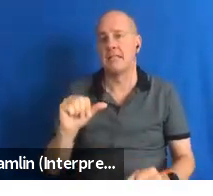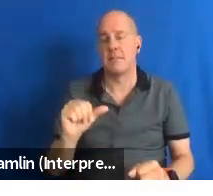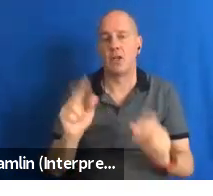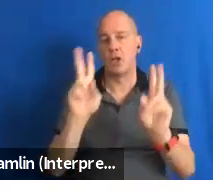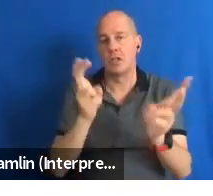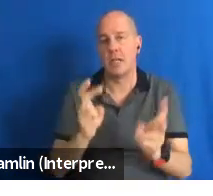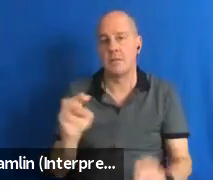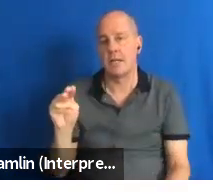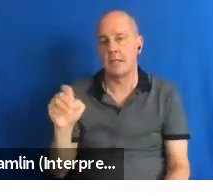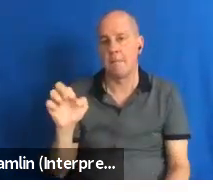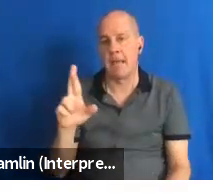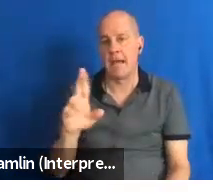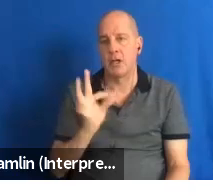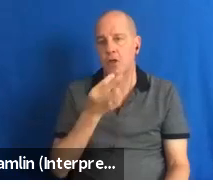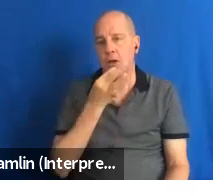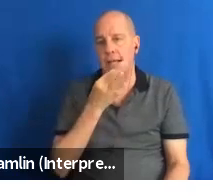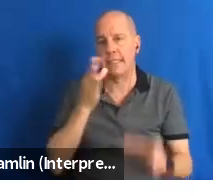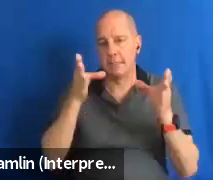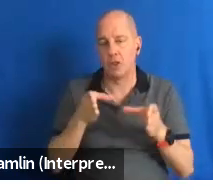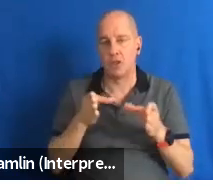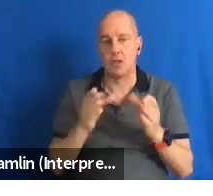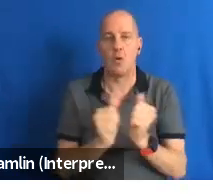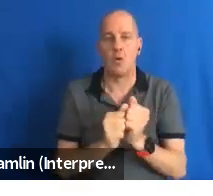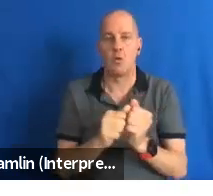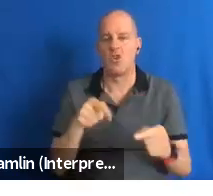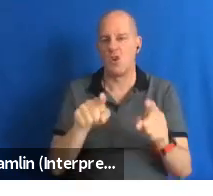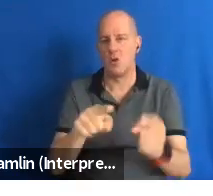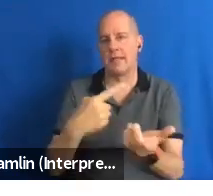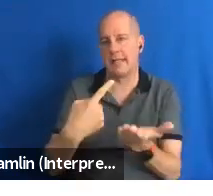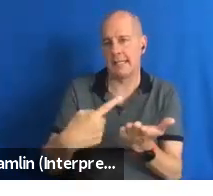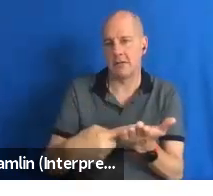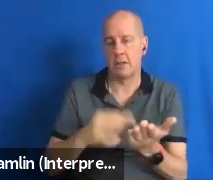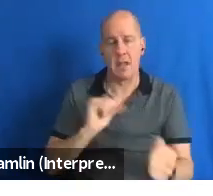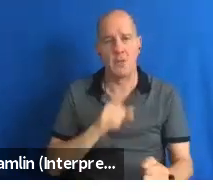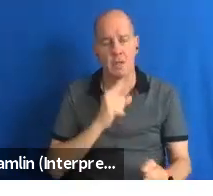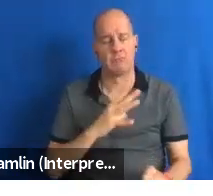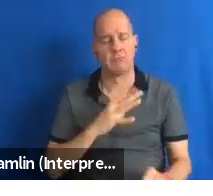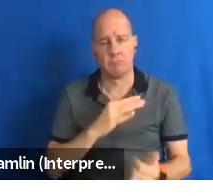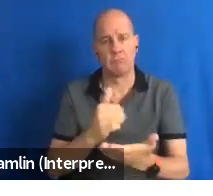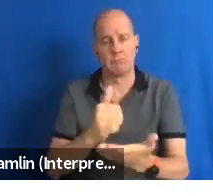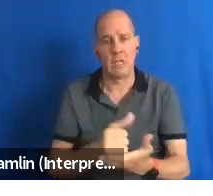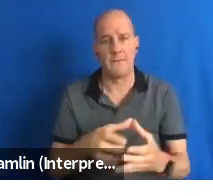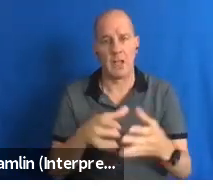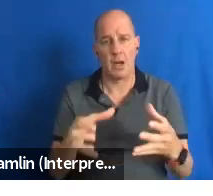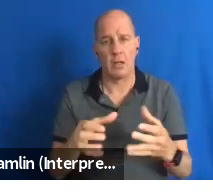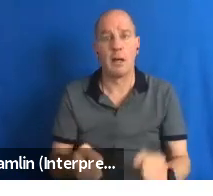expertise in those discussions, which has been really, really helpful. One thing to note that